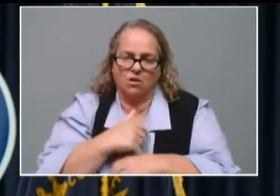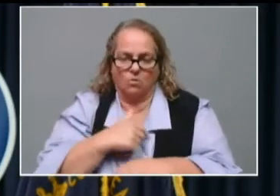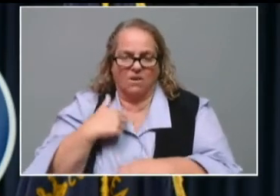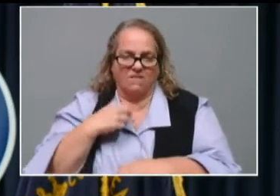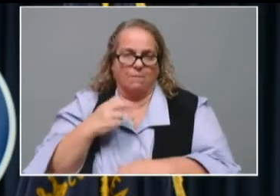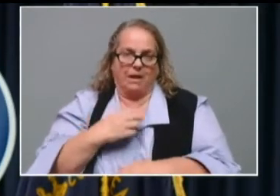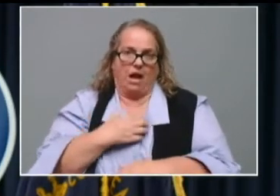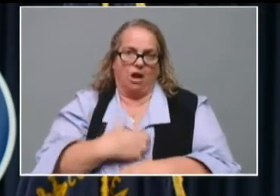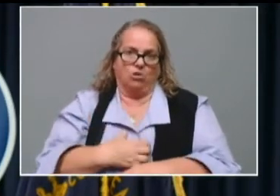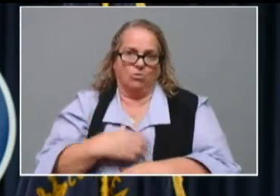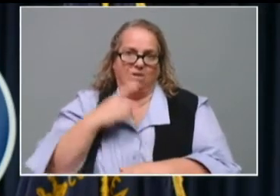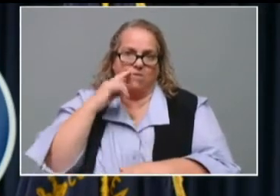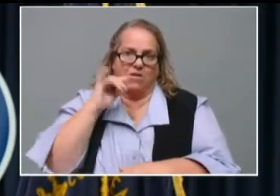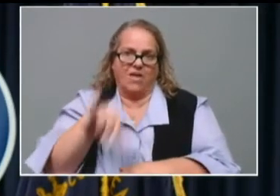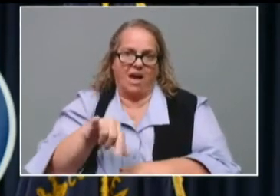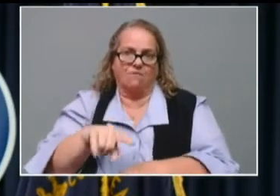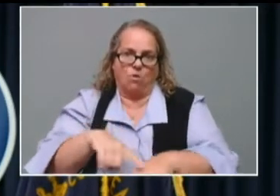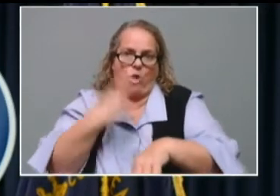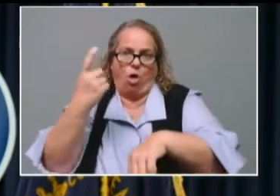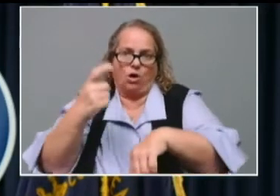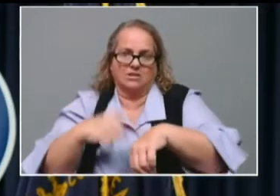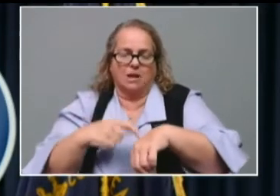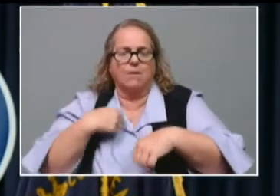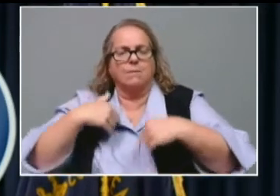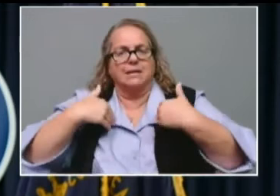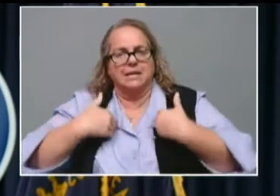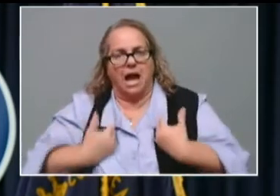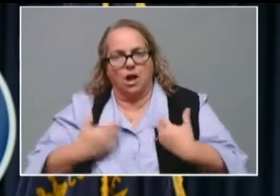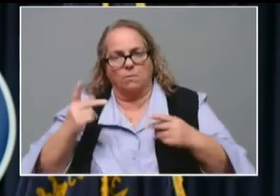tired of people looking down their nose at us, tired of people thinking we're a